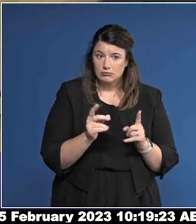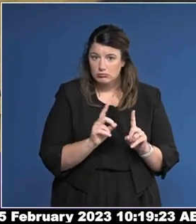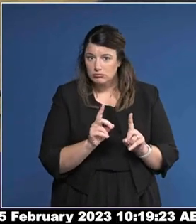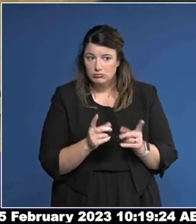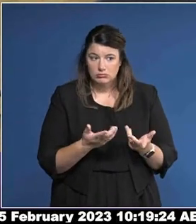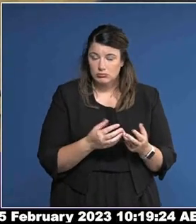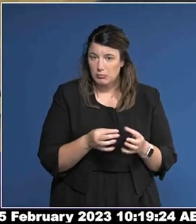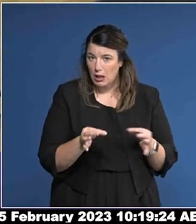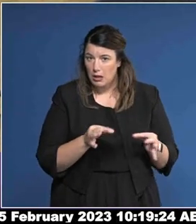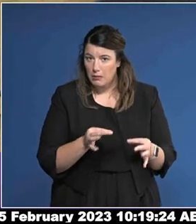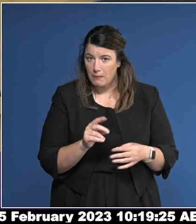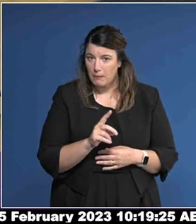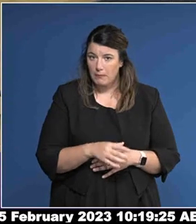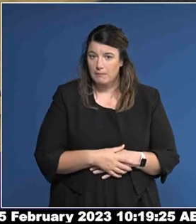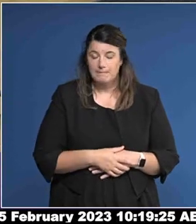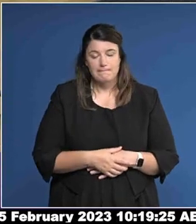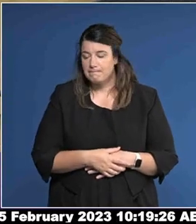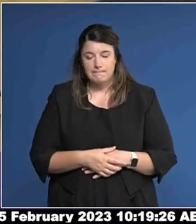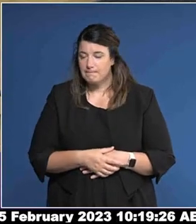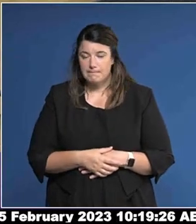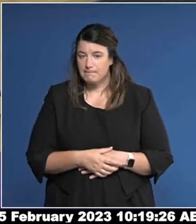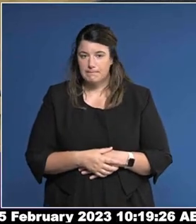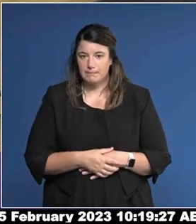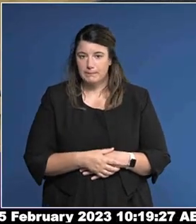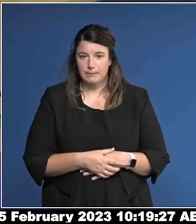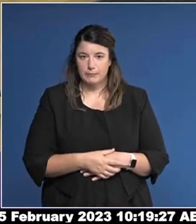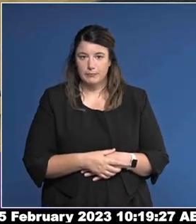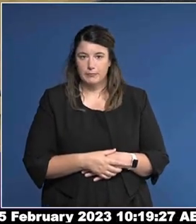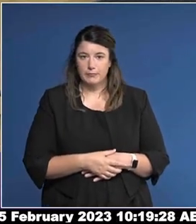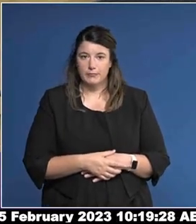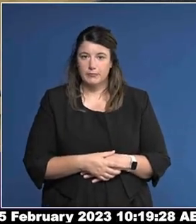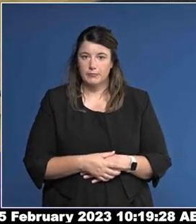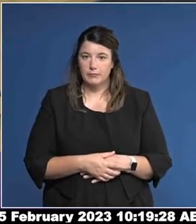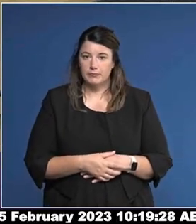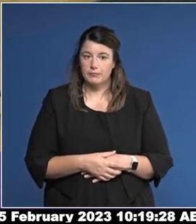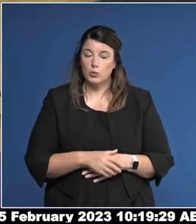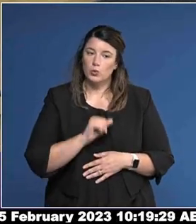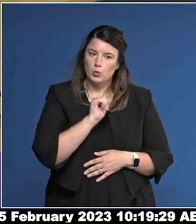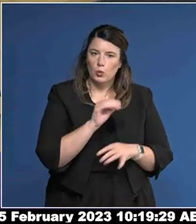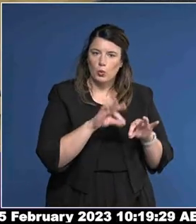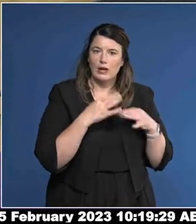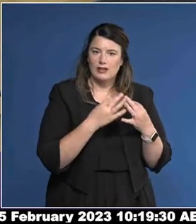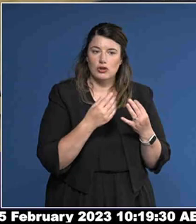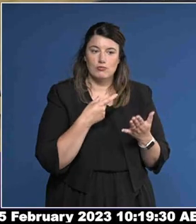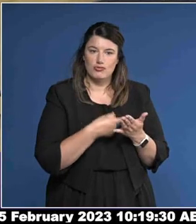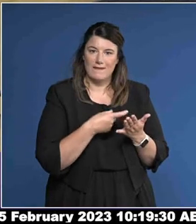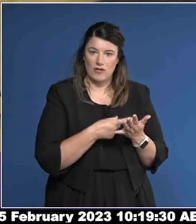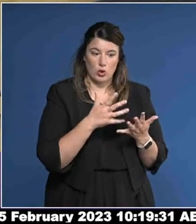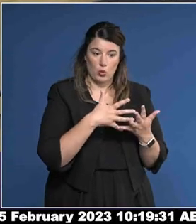since 2015? MR HYLAND: Not to my knowledge. And Sunnyfield's preference for qualifications of direct support workers is